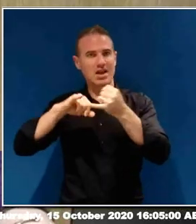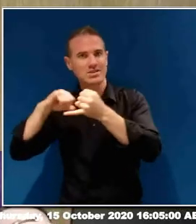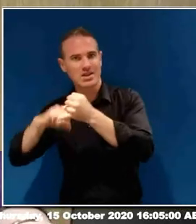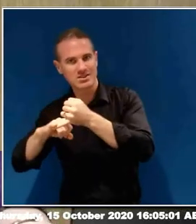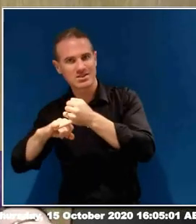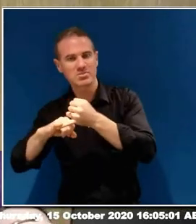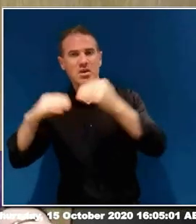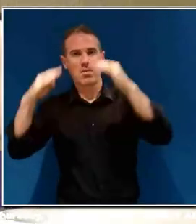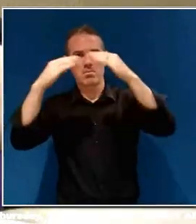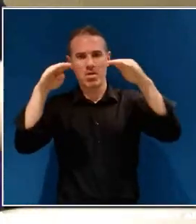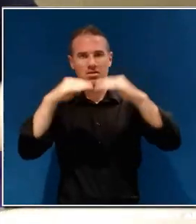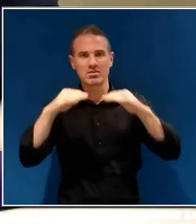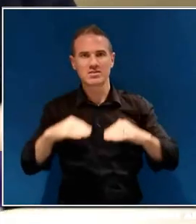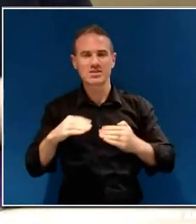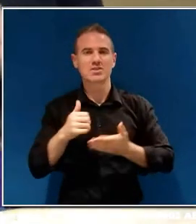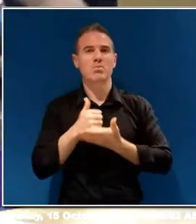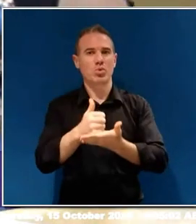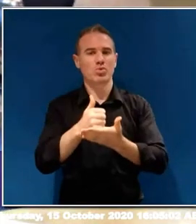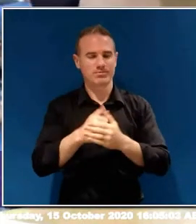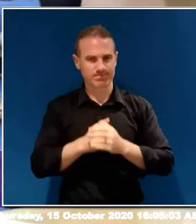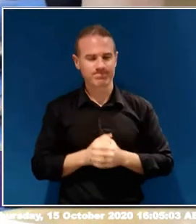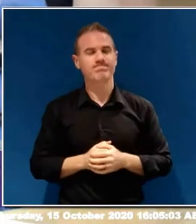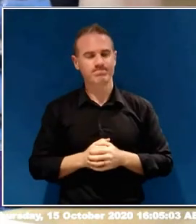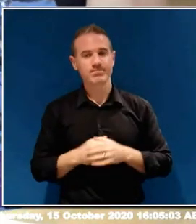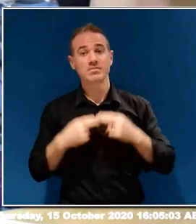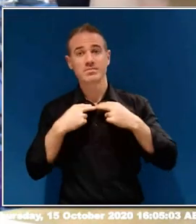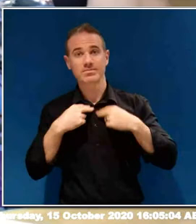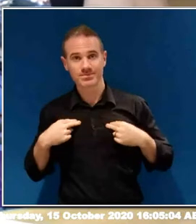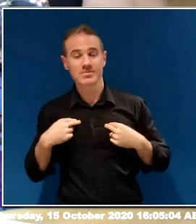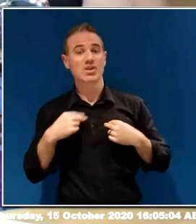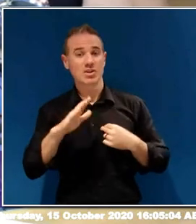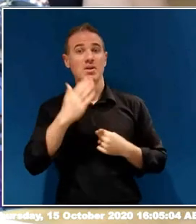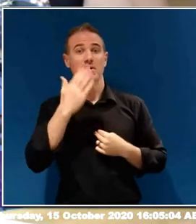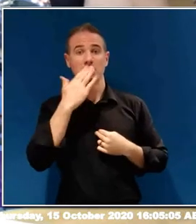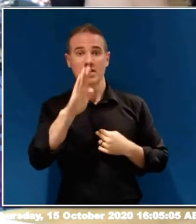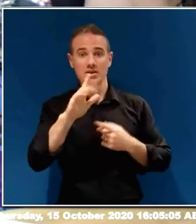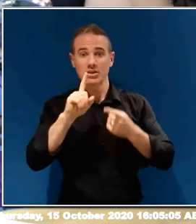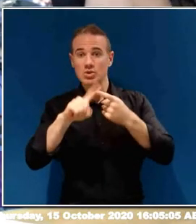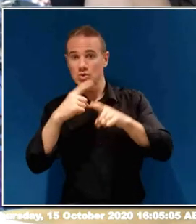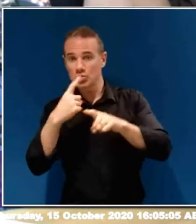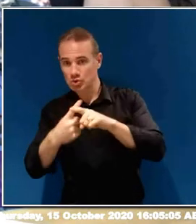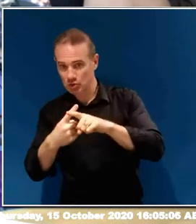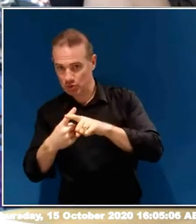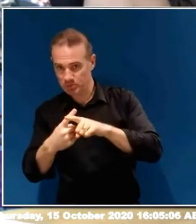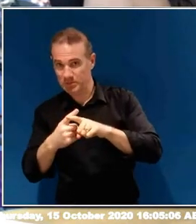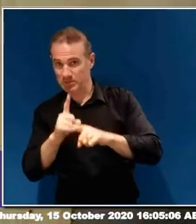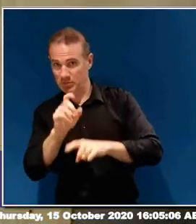Excuse me, Commissioners. It's always fatal to take a minute because then I will ask a